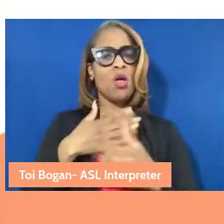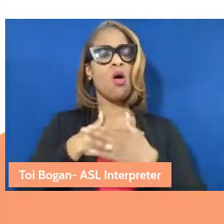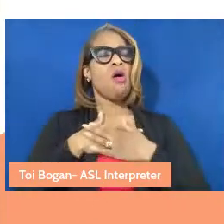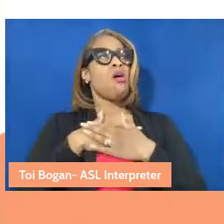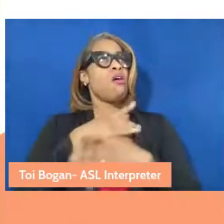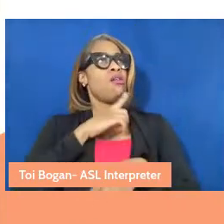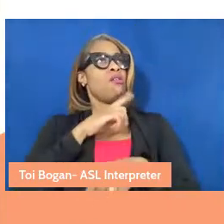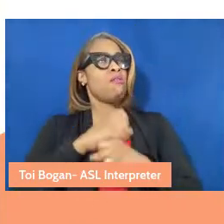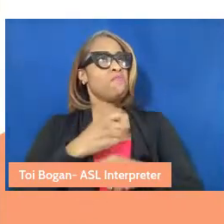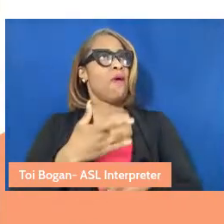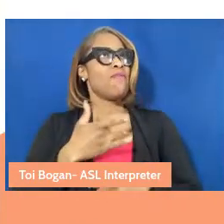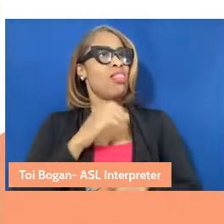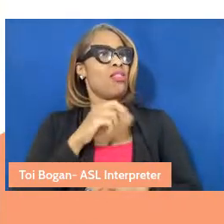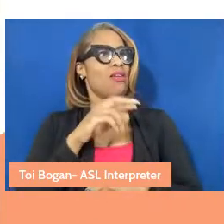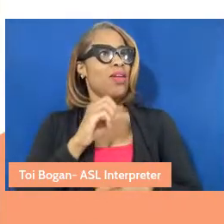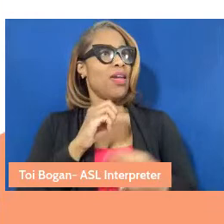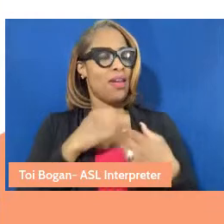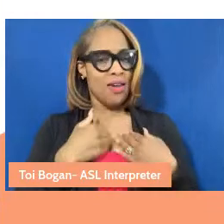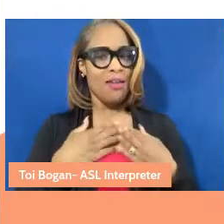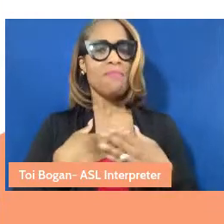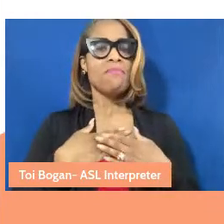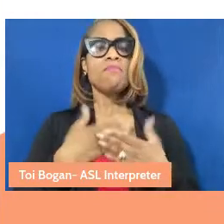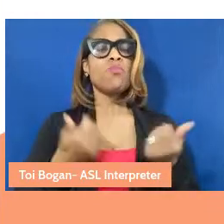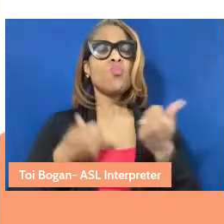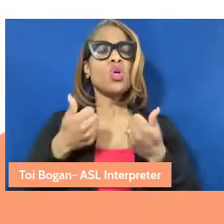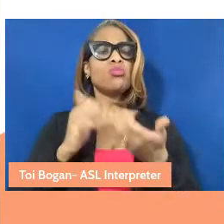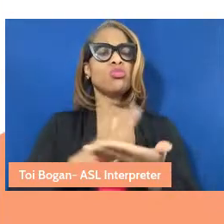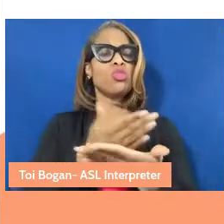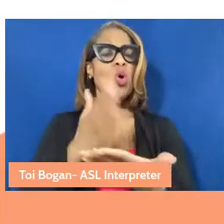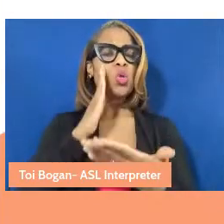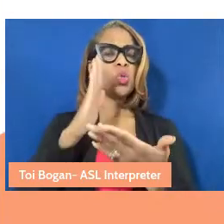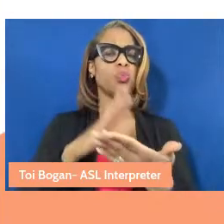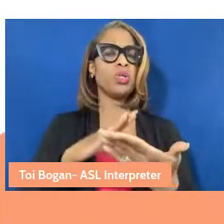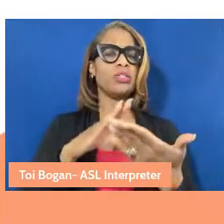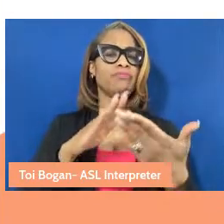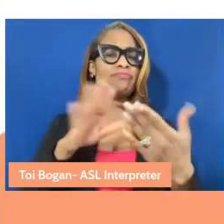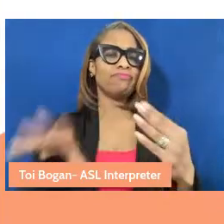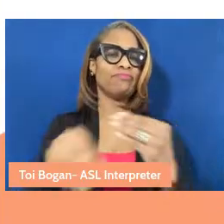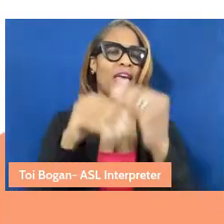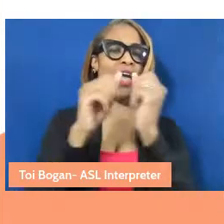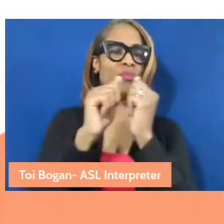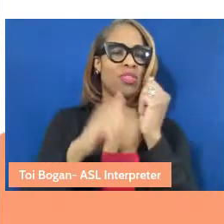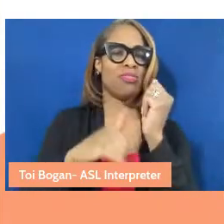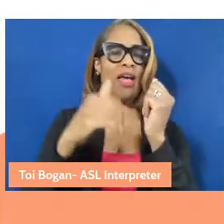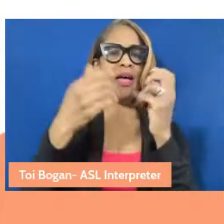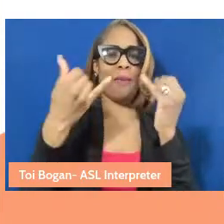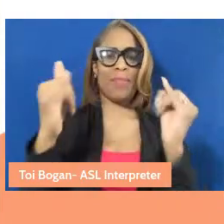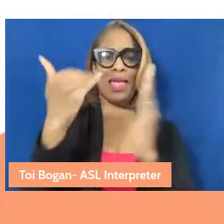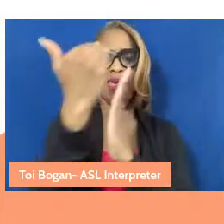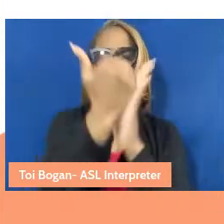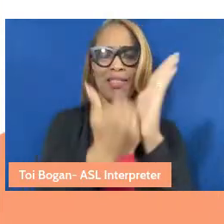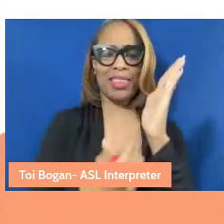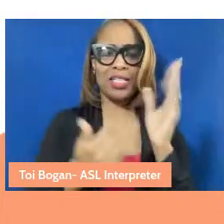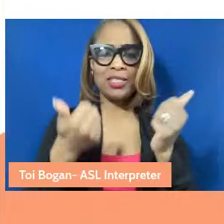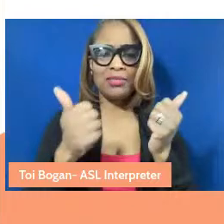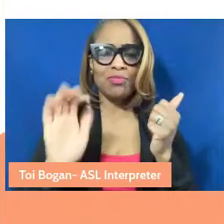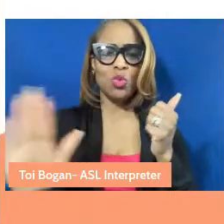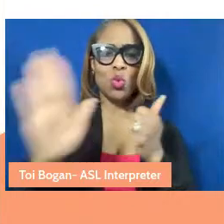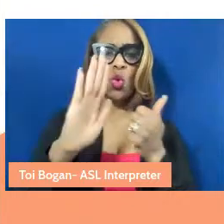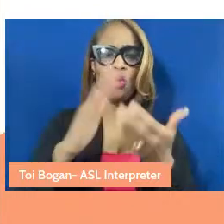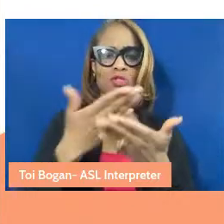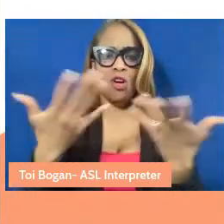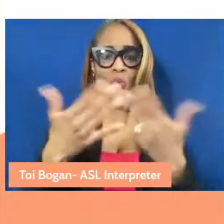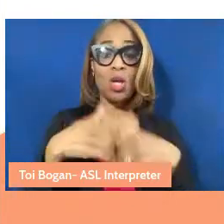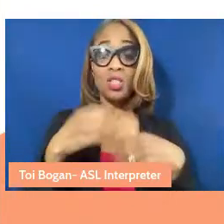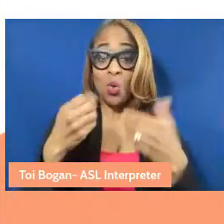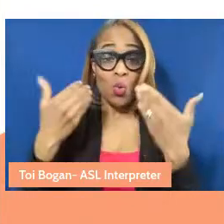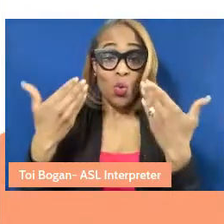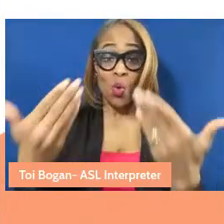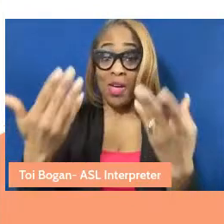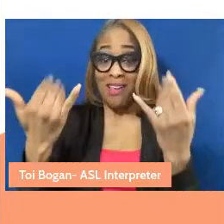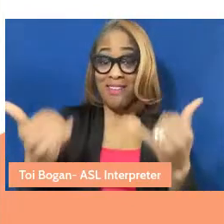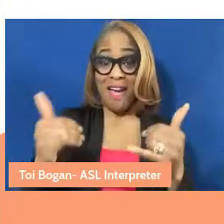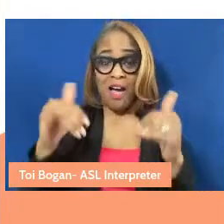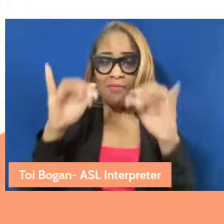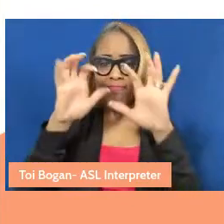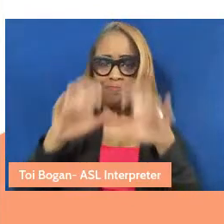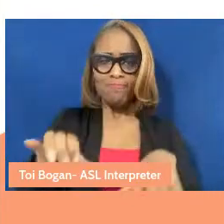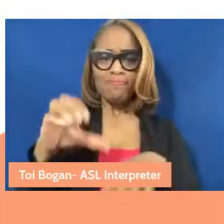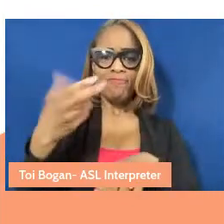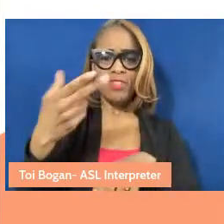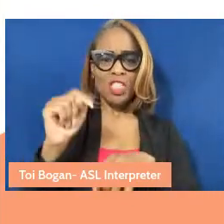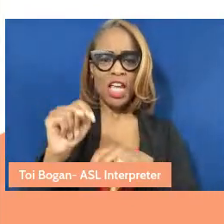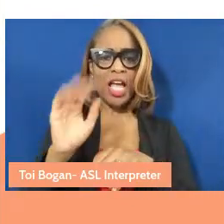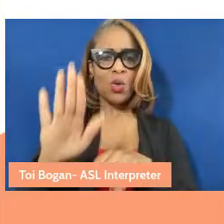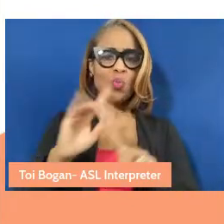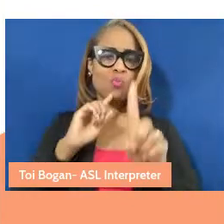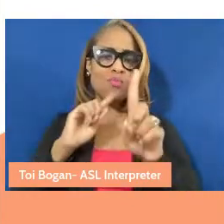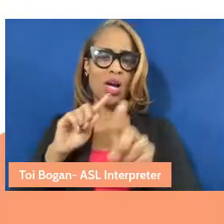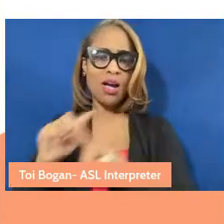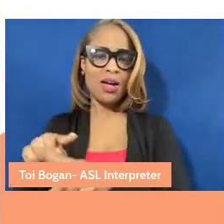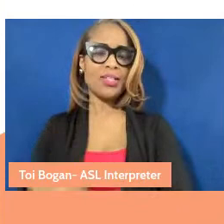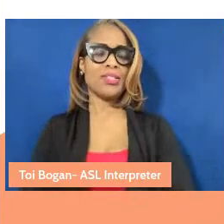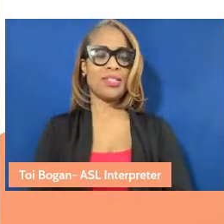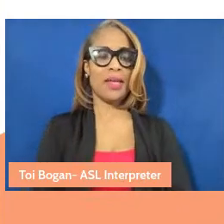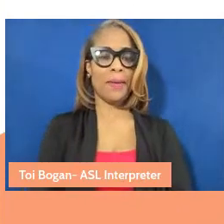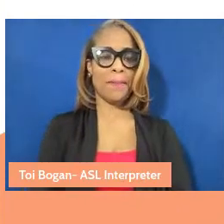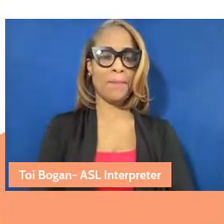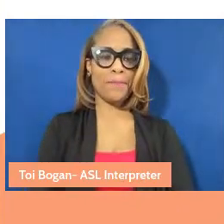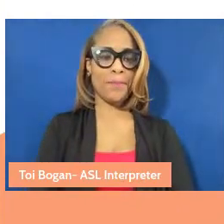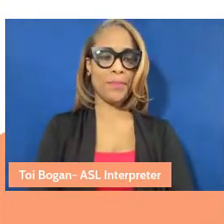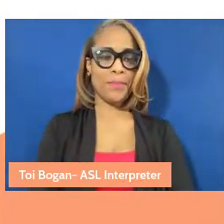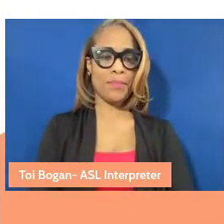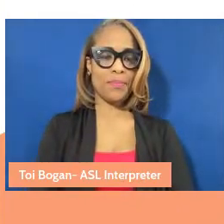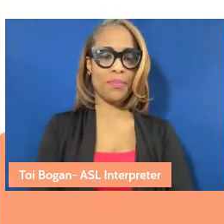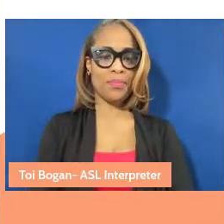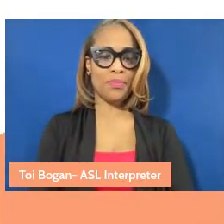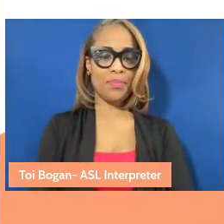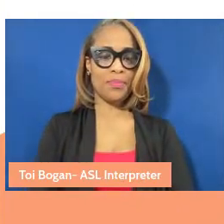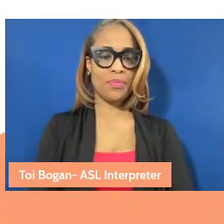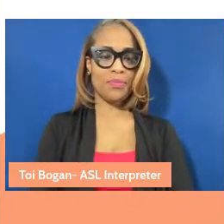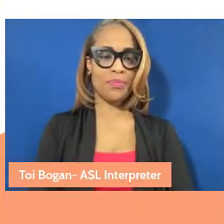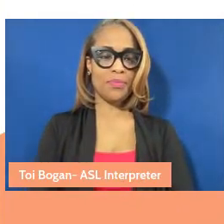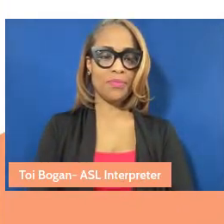which song are you going to be contributing? Let's drop those answers in the chat now.